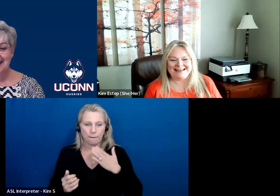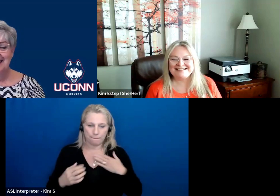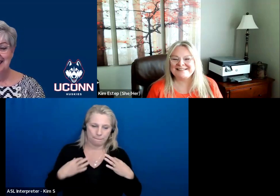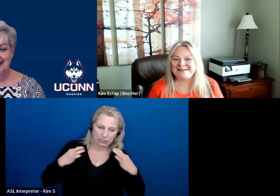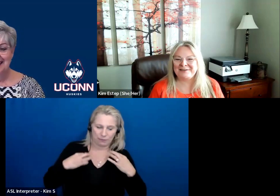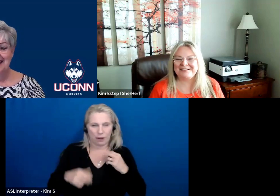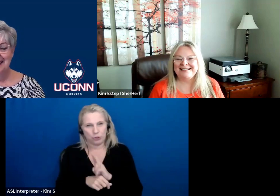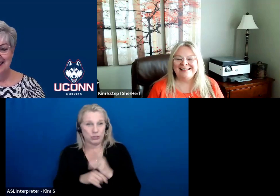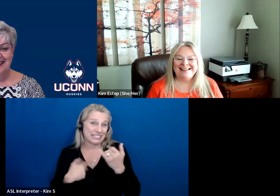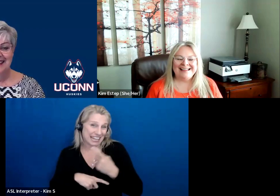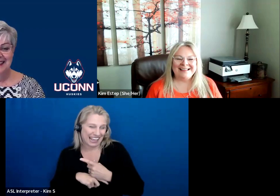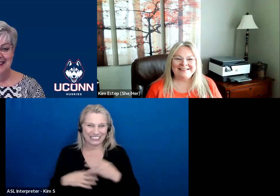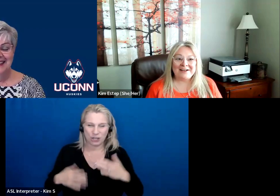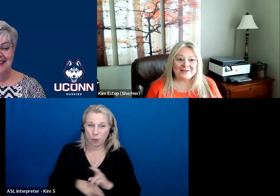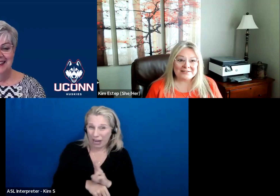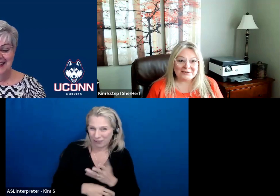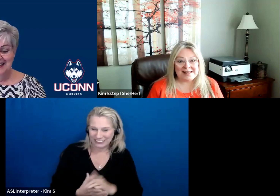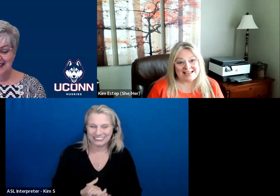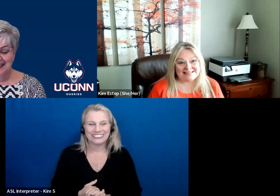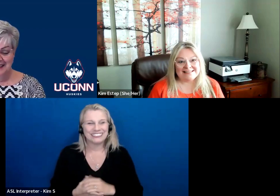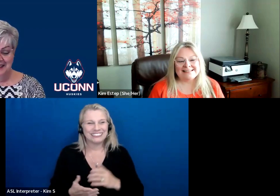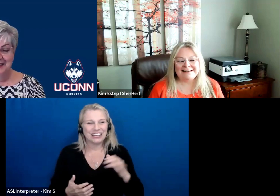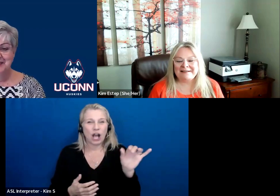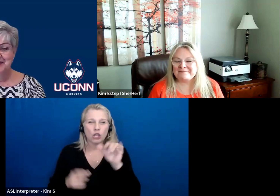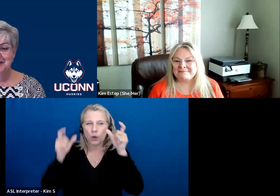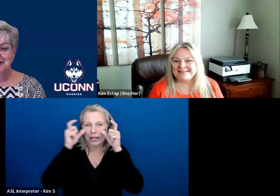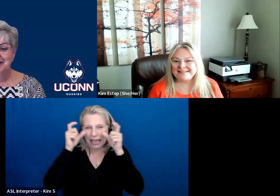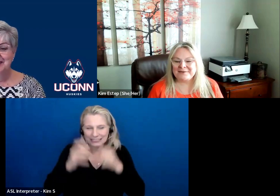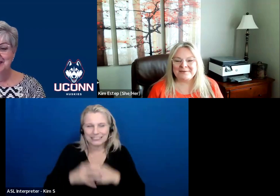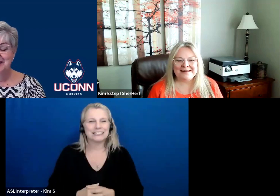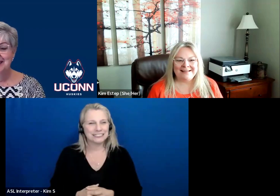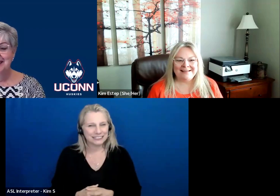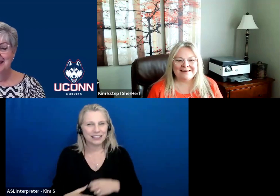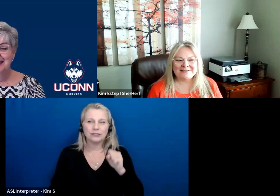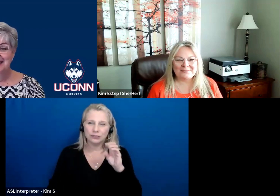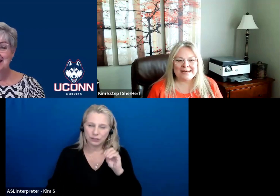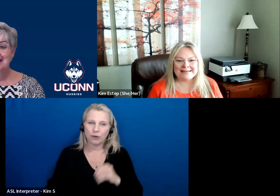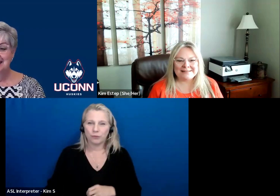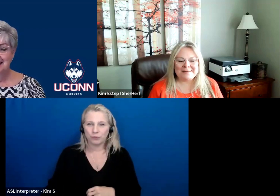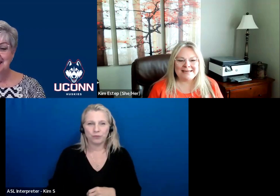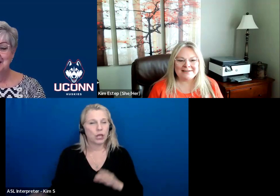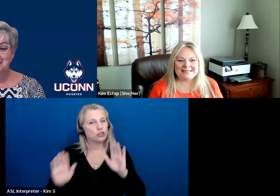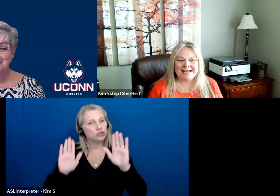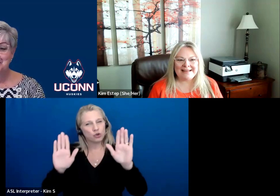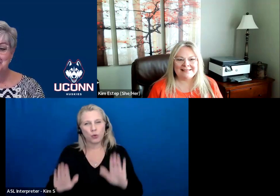today. So also glasses. So it is great to be here today. And